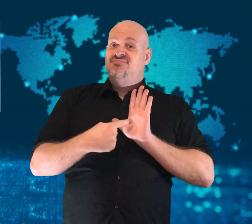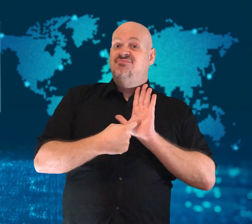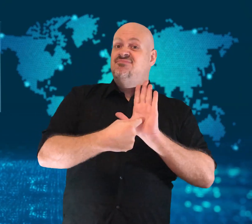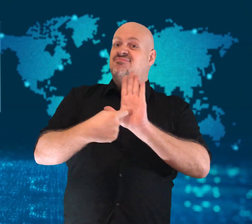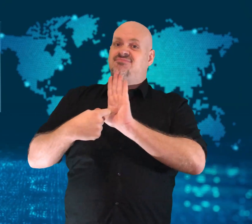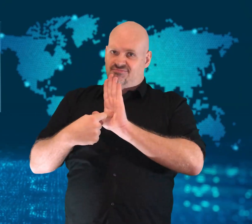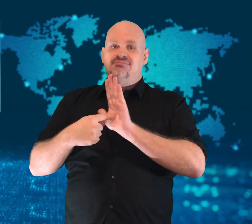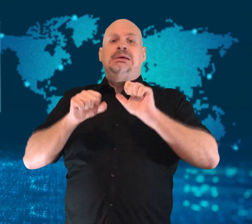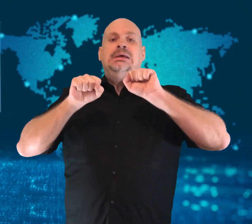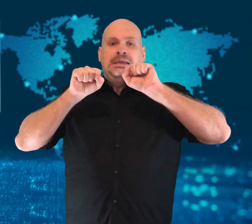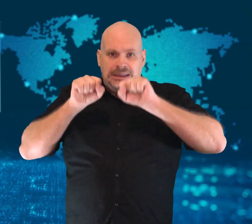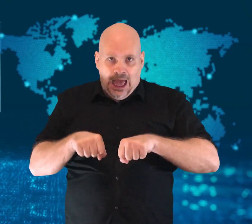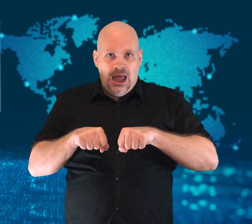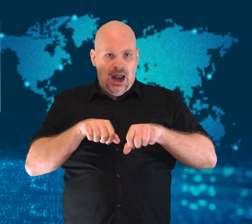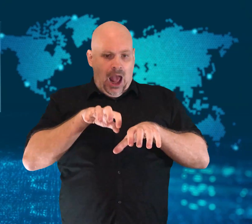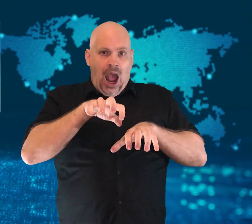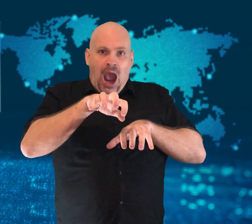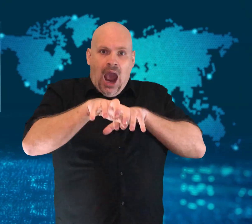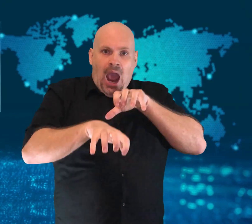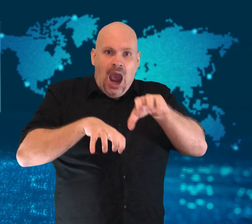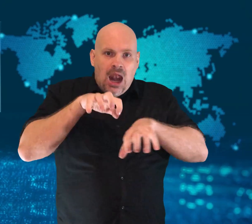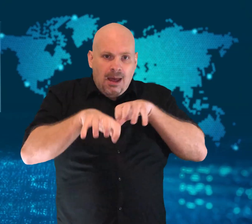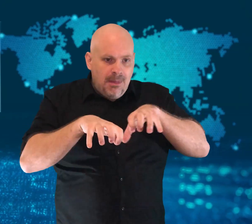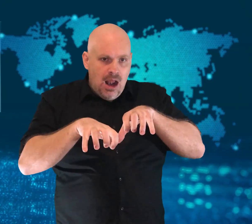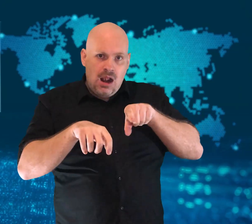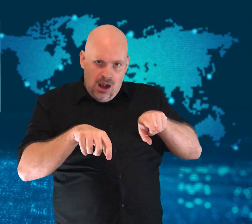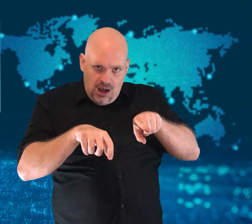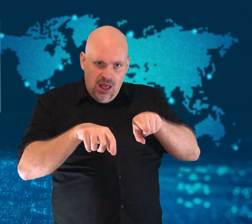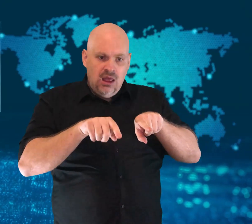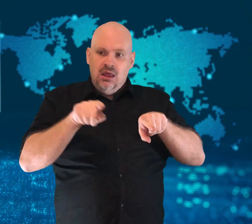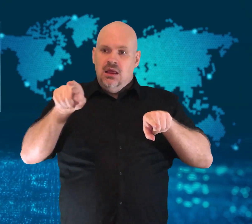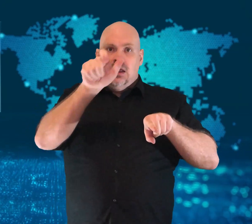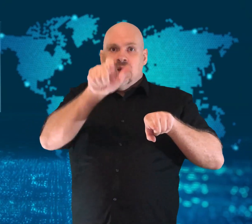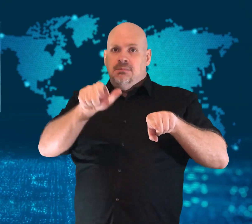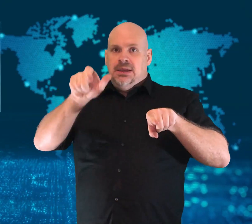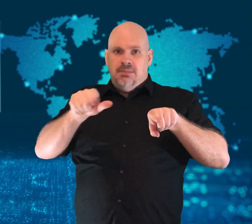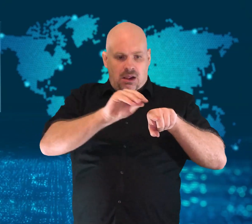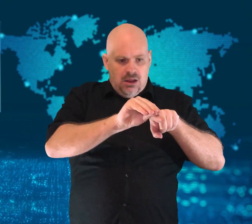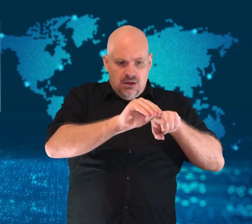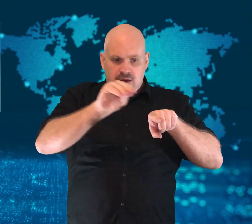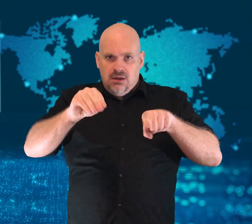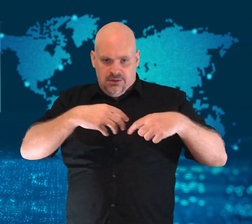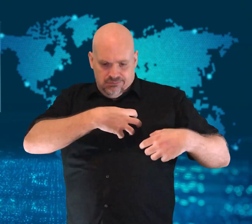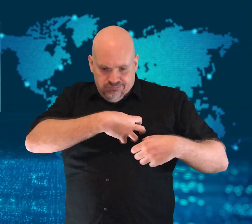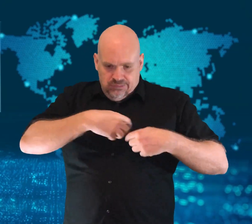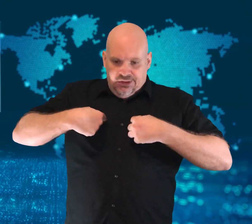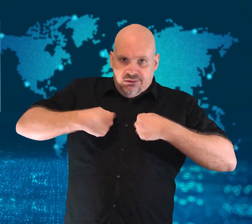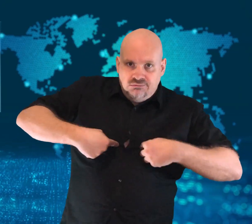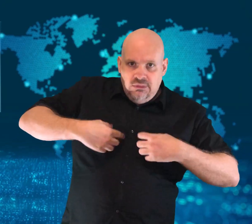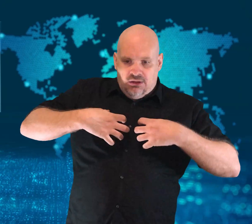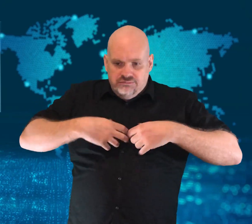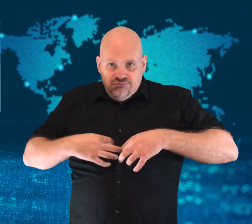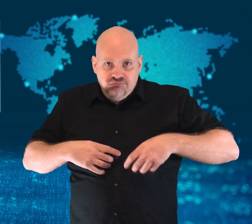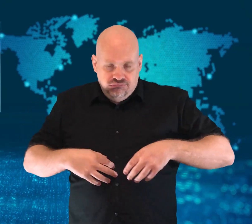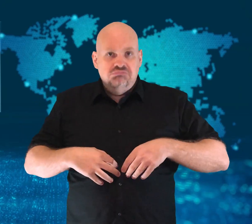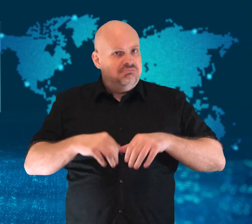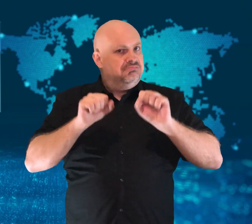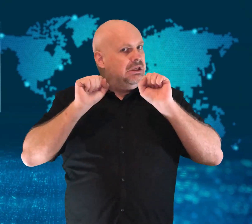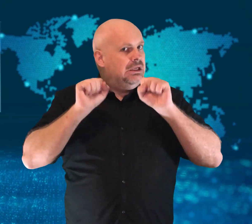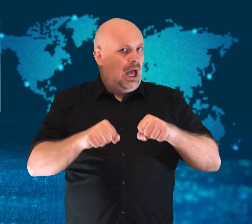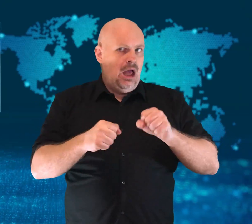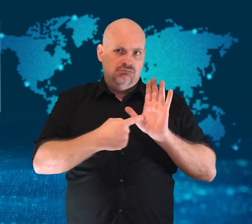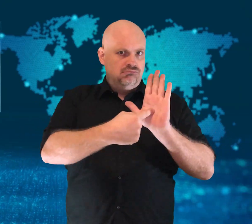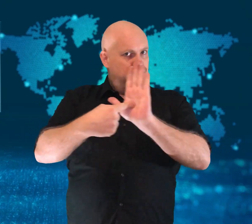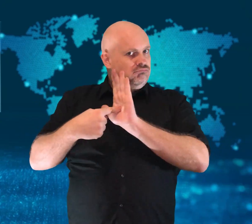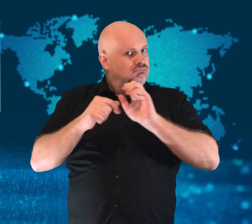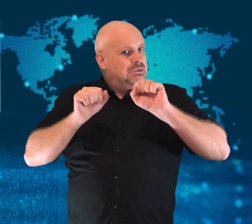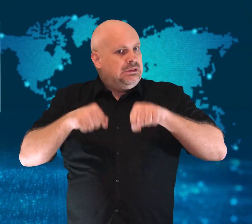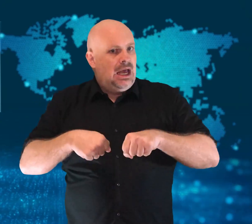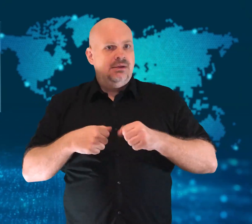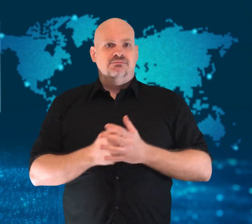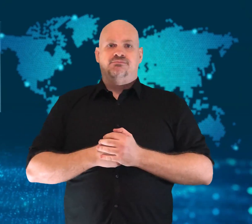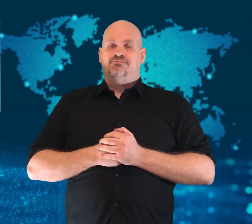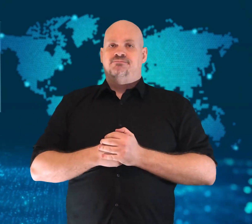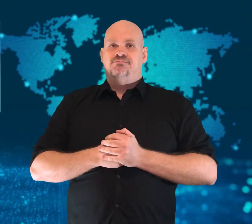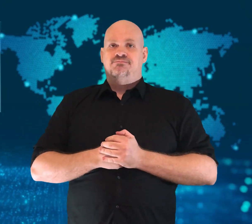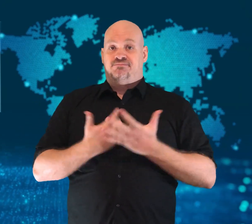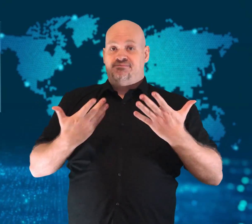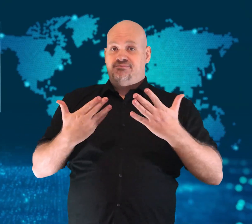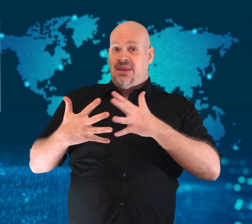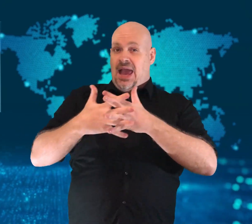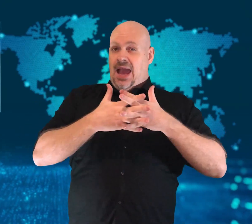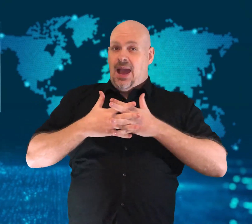This shows that it is possible to transplant animal organs to humans.